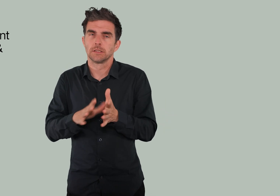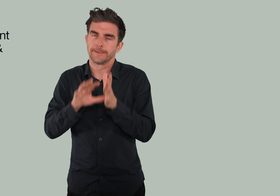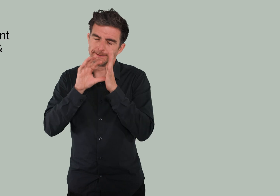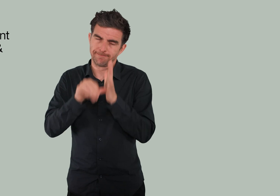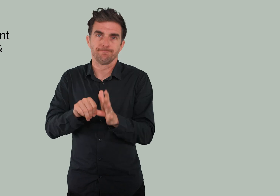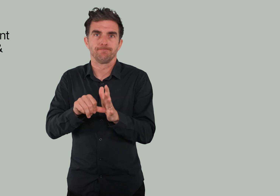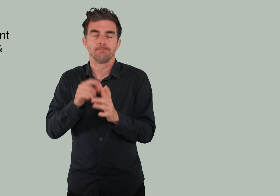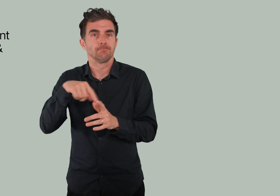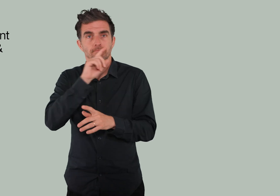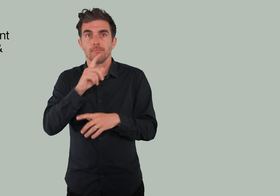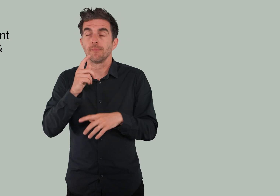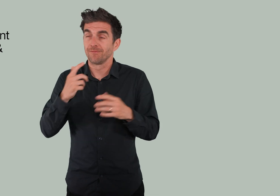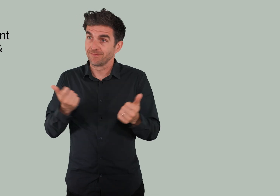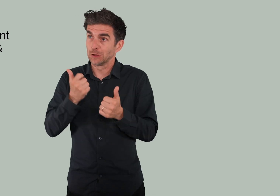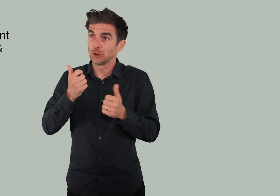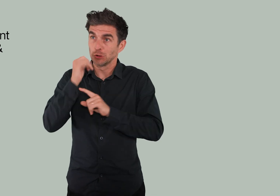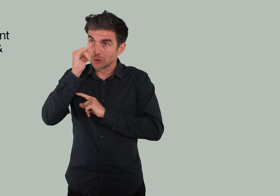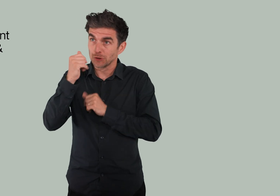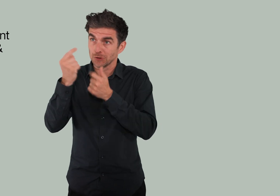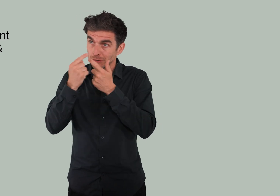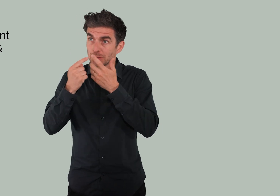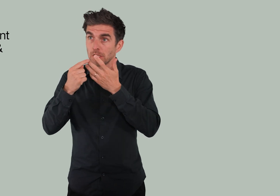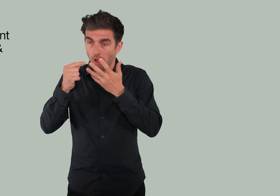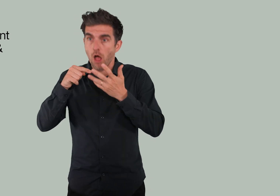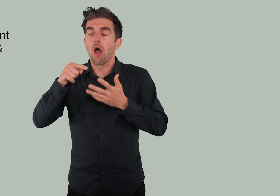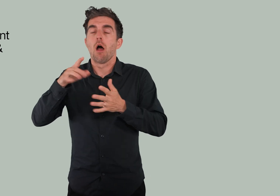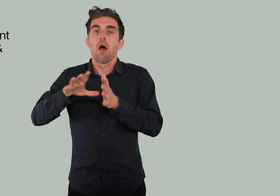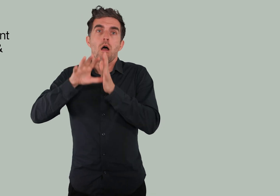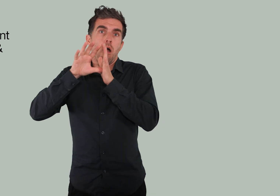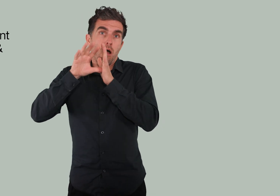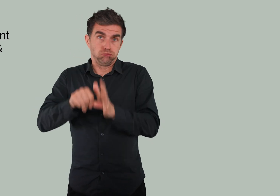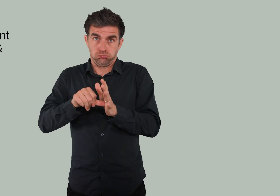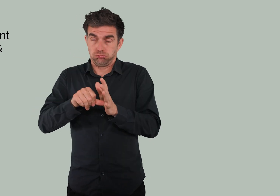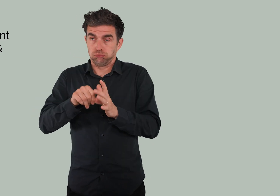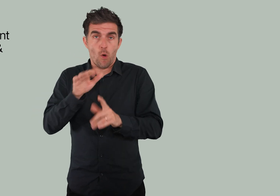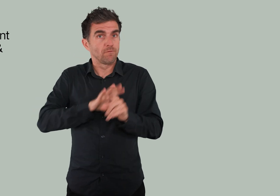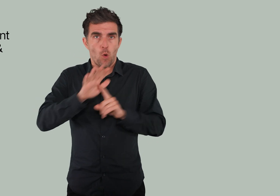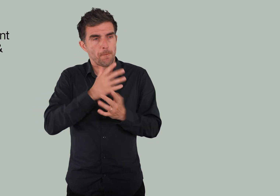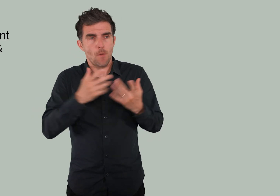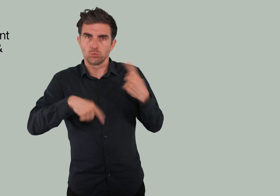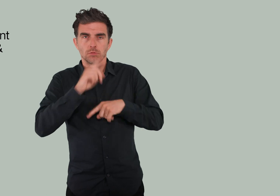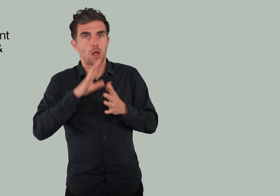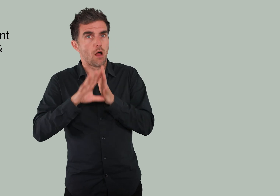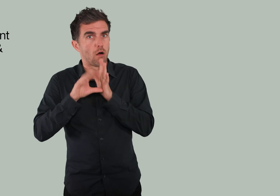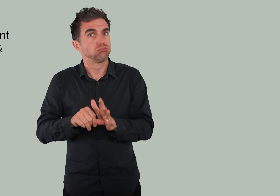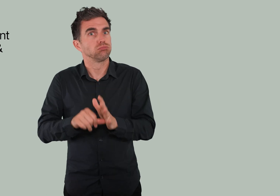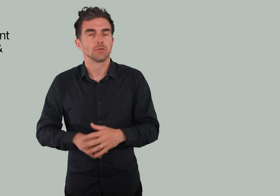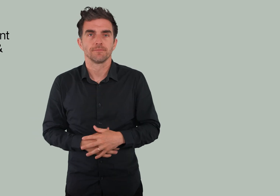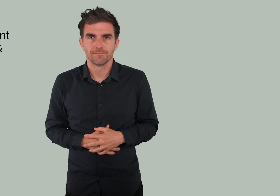difficult stage in the PIP journey for most customers.